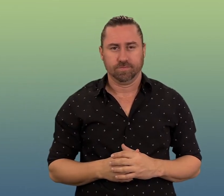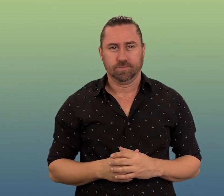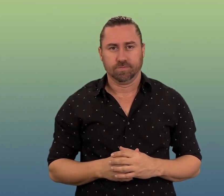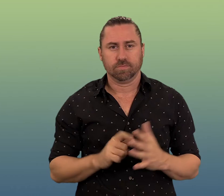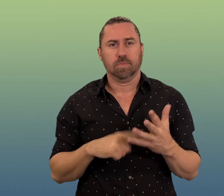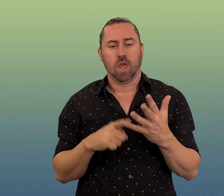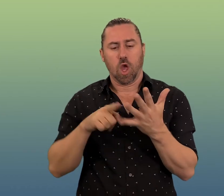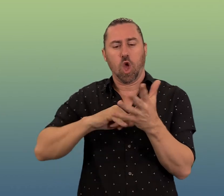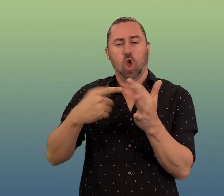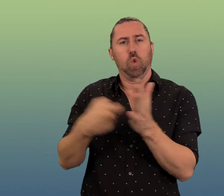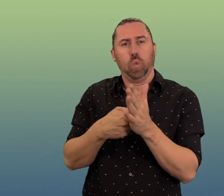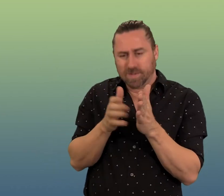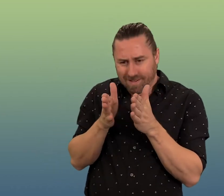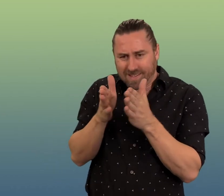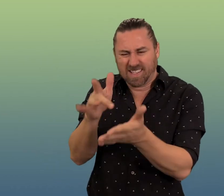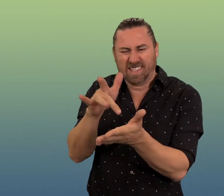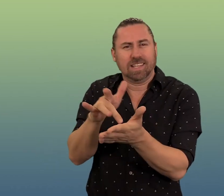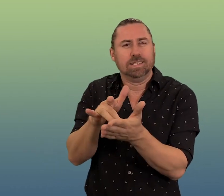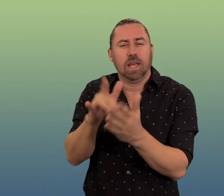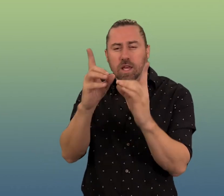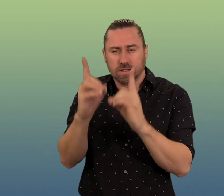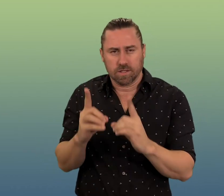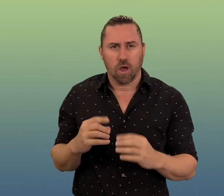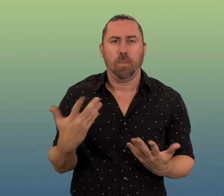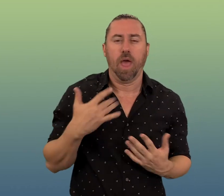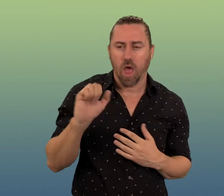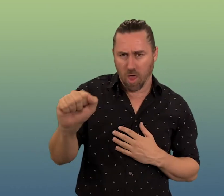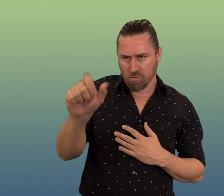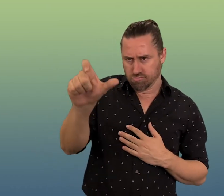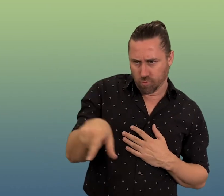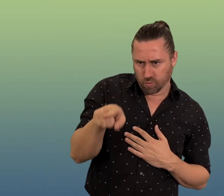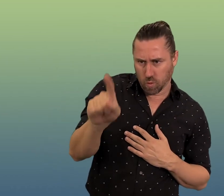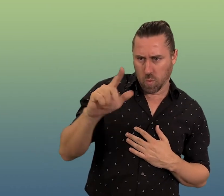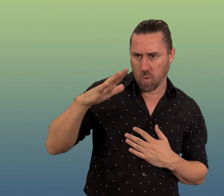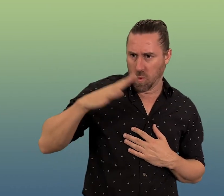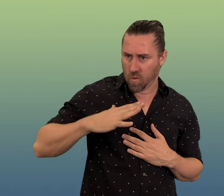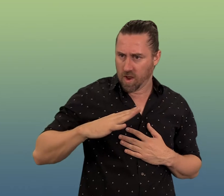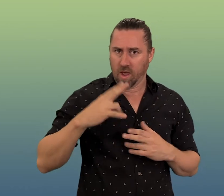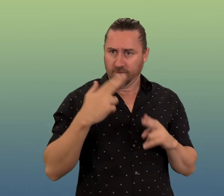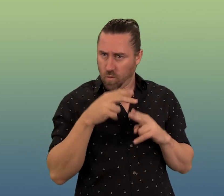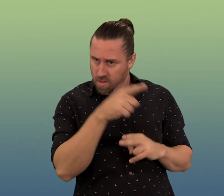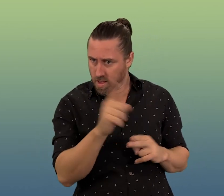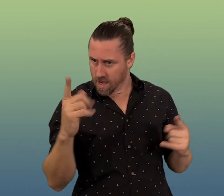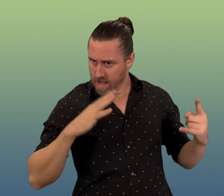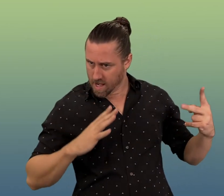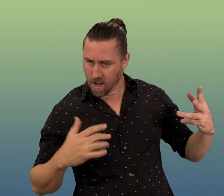User-centred design. Placing users perspectives and needs at the centre of the design process